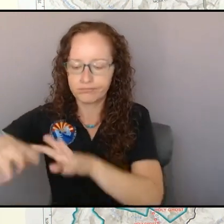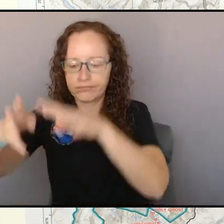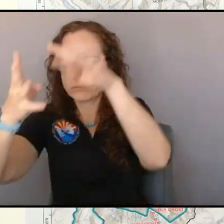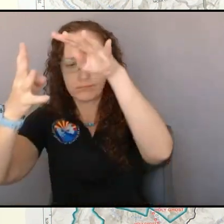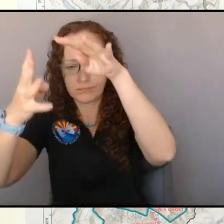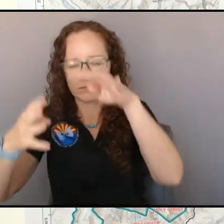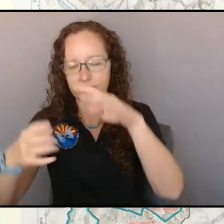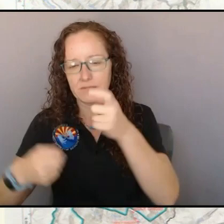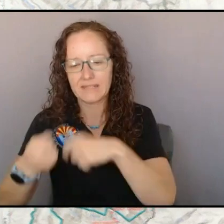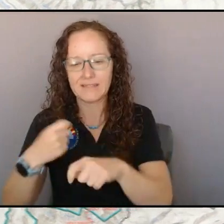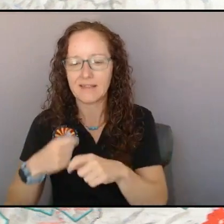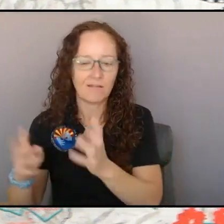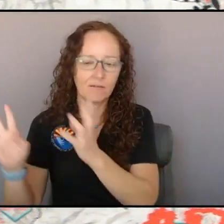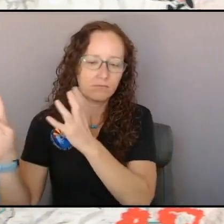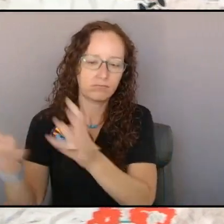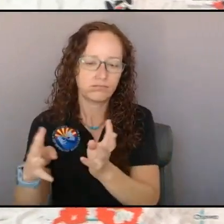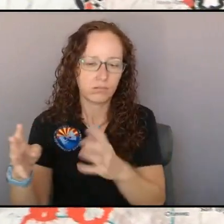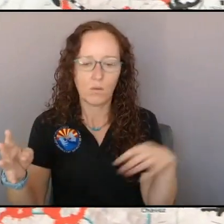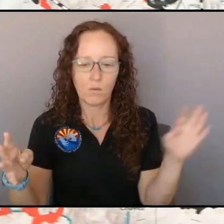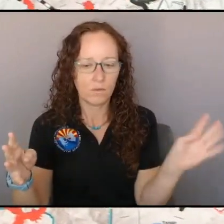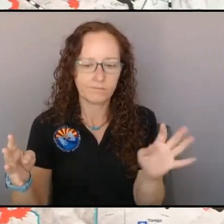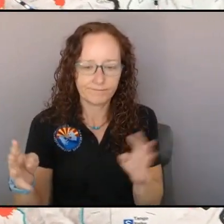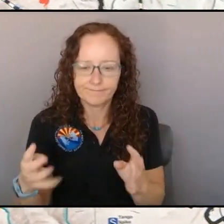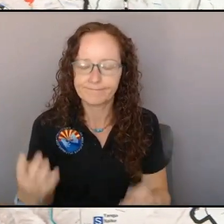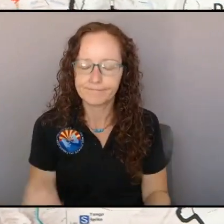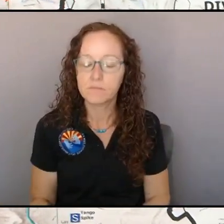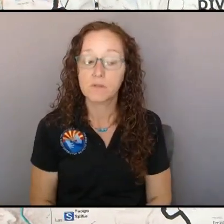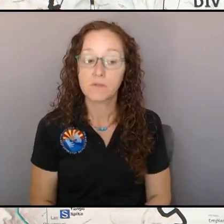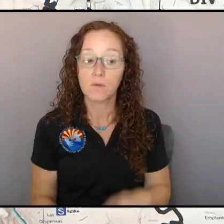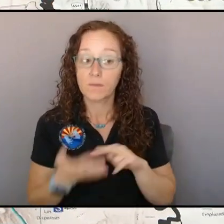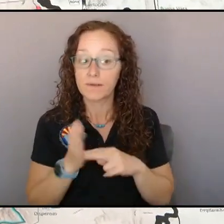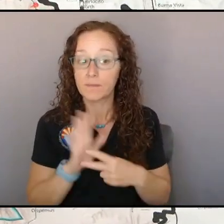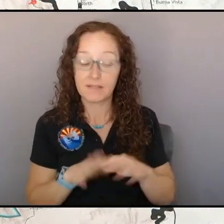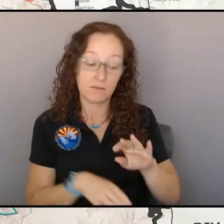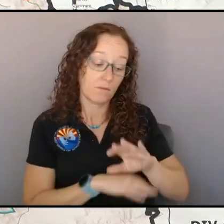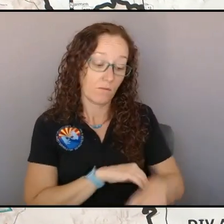is: you know at night and when things are cooler, you